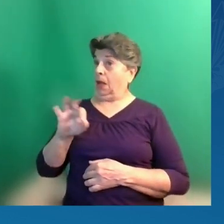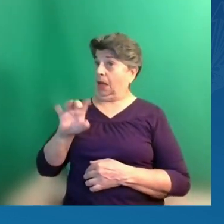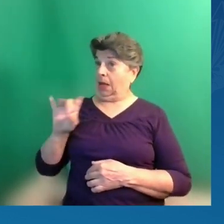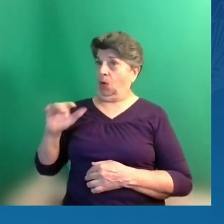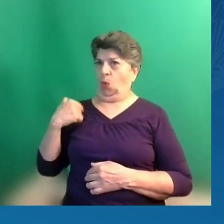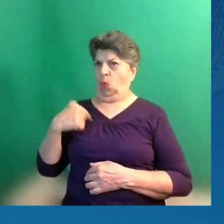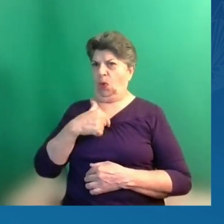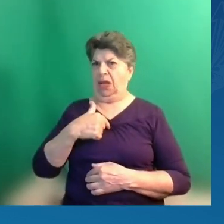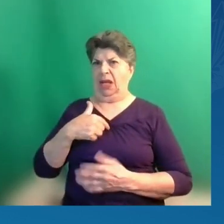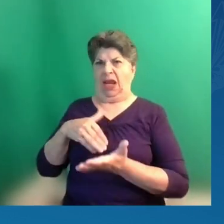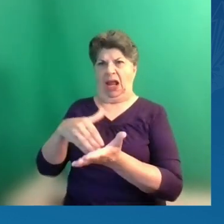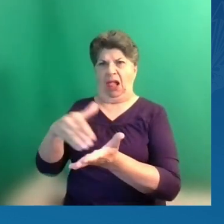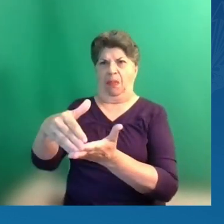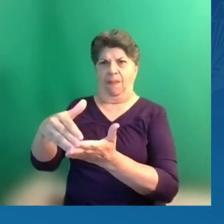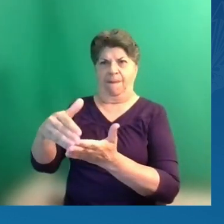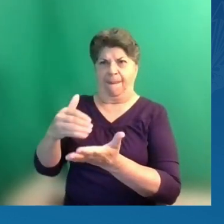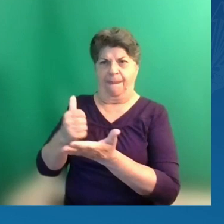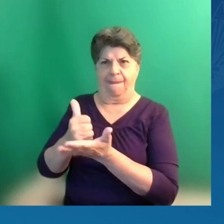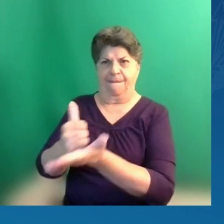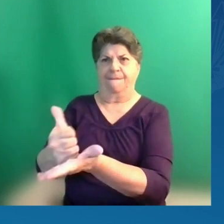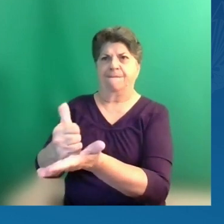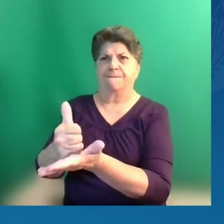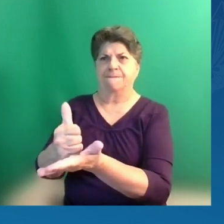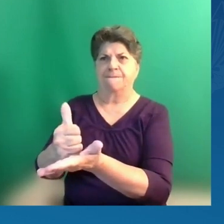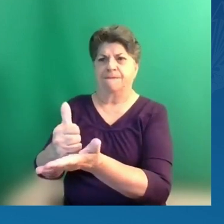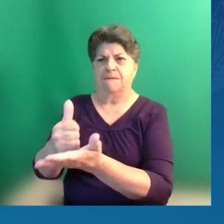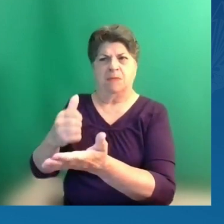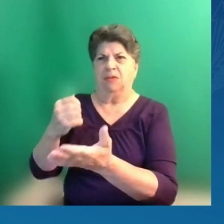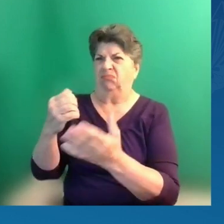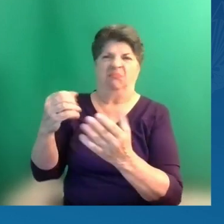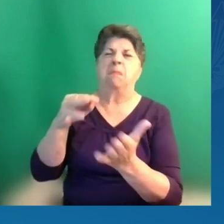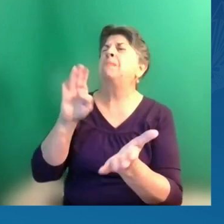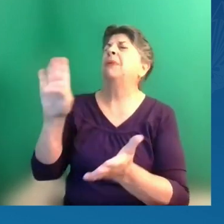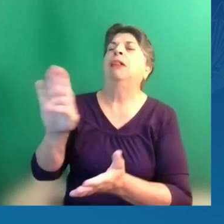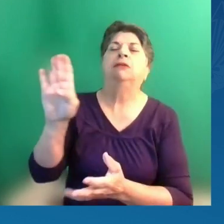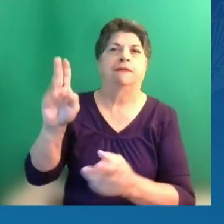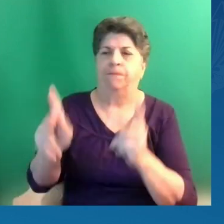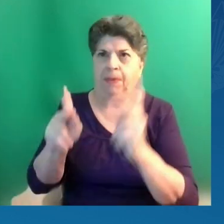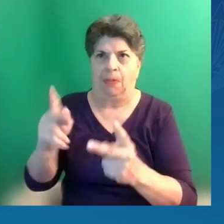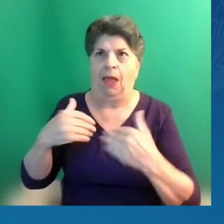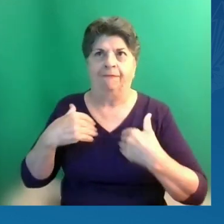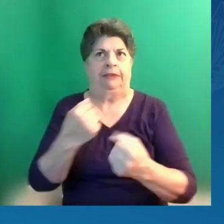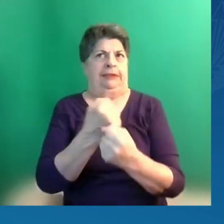and 45 million people to access sanitation. Despite our efforts, though,